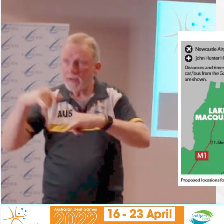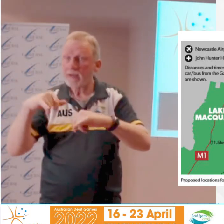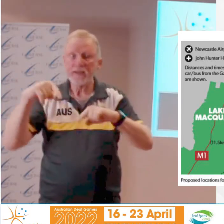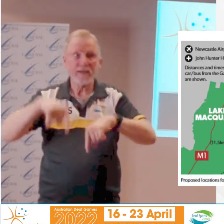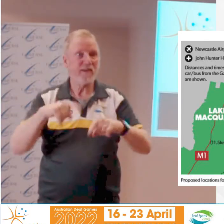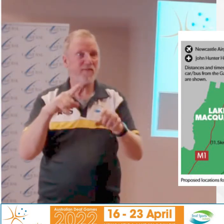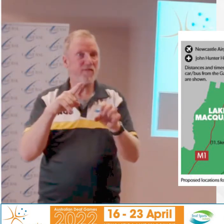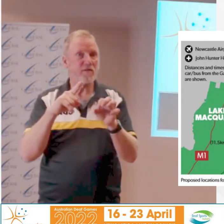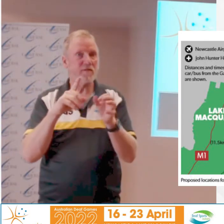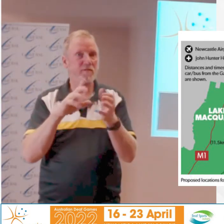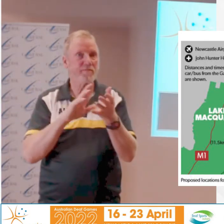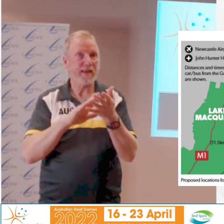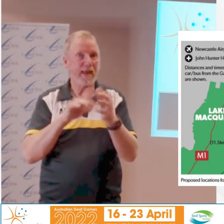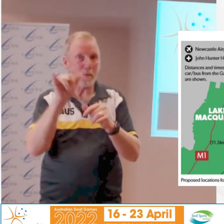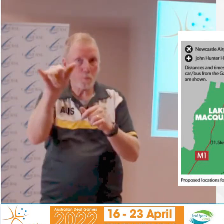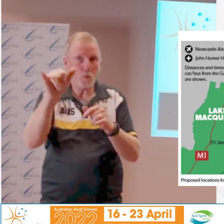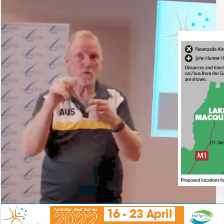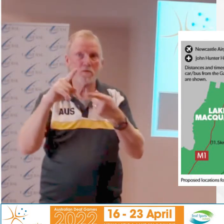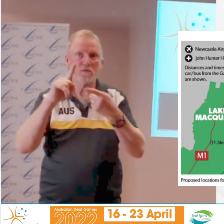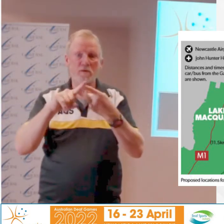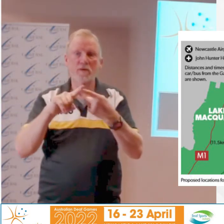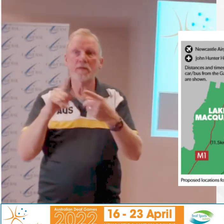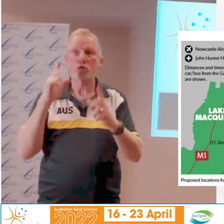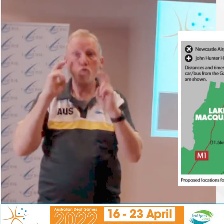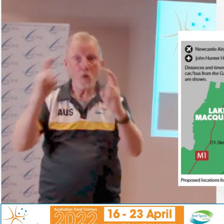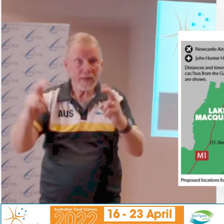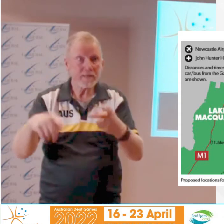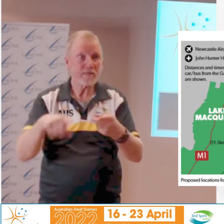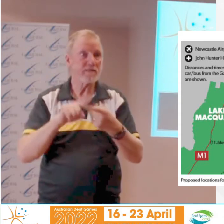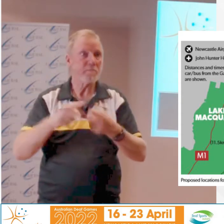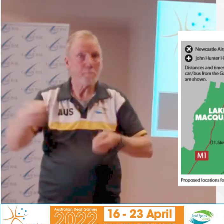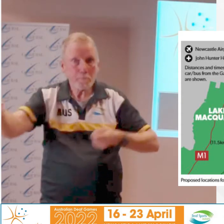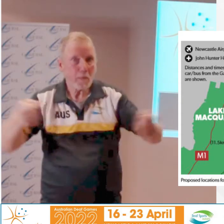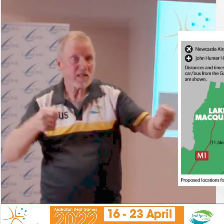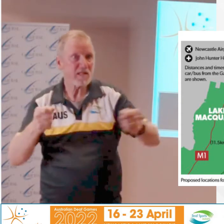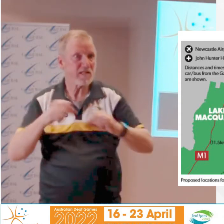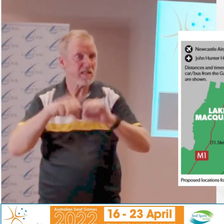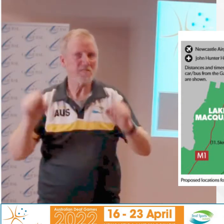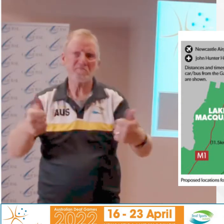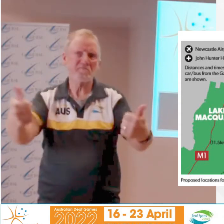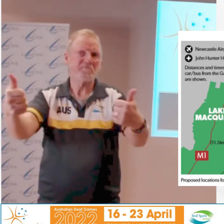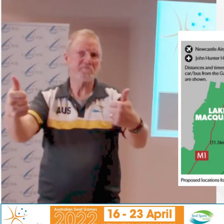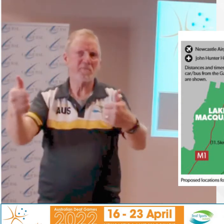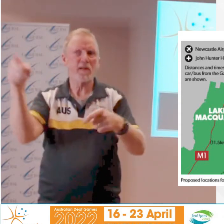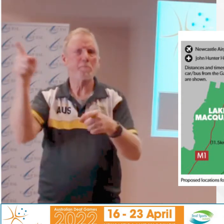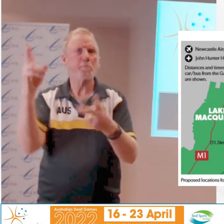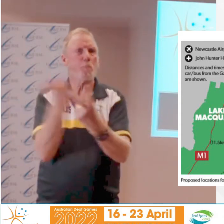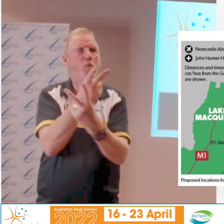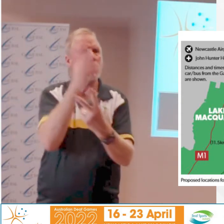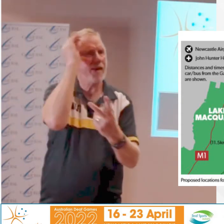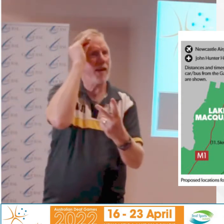we have an airport here so people are able to fly directly into Newcastle we have access to trains buses trams